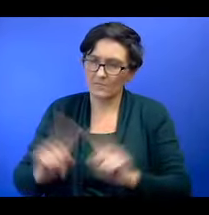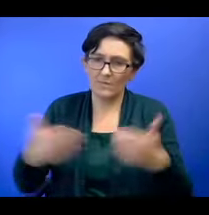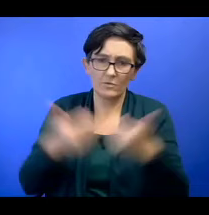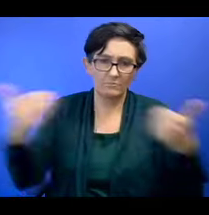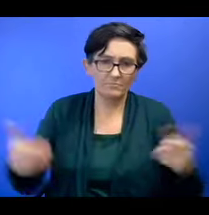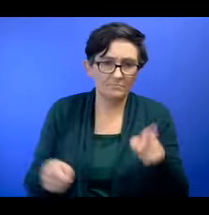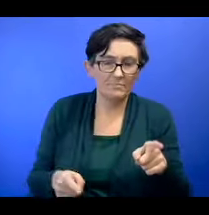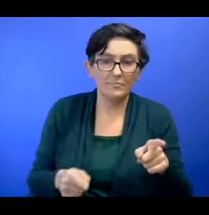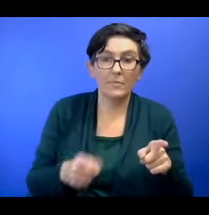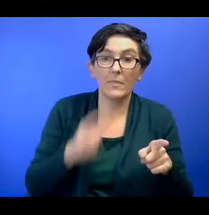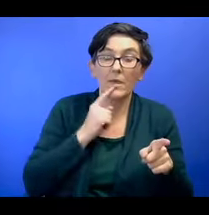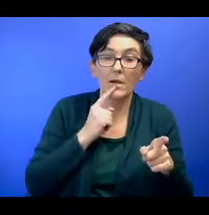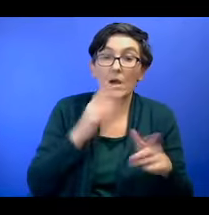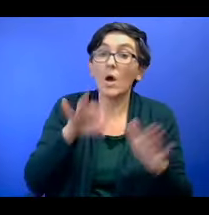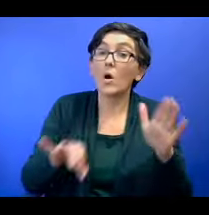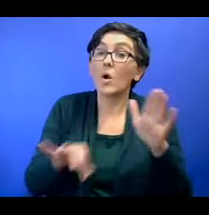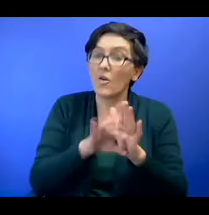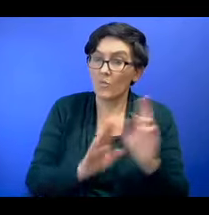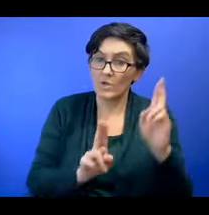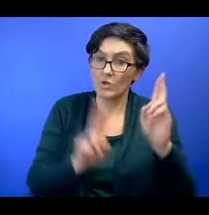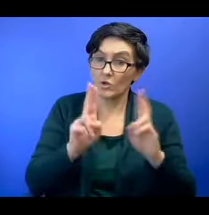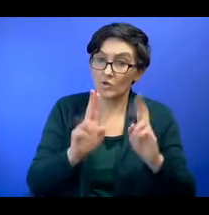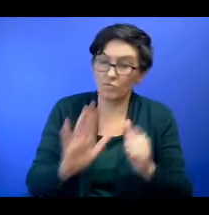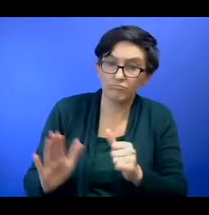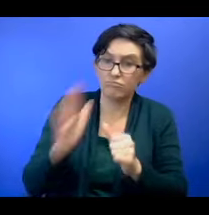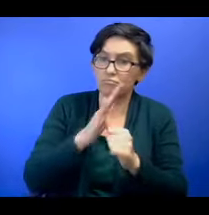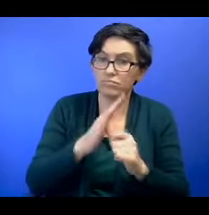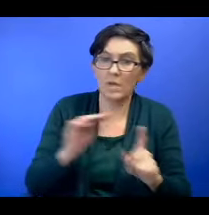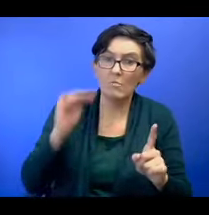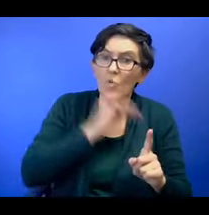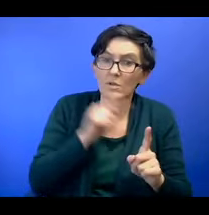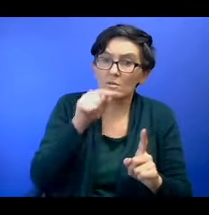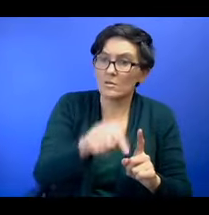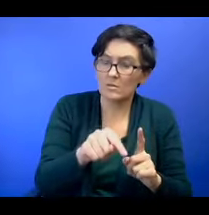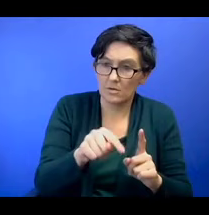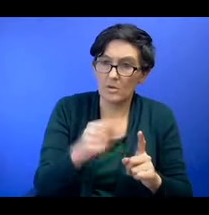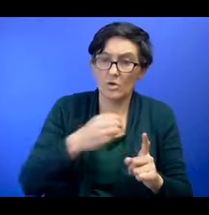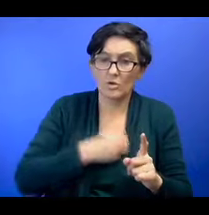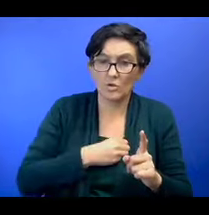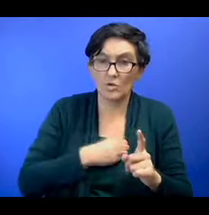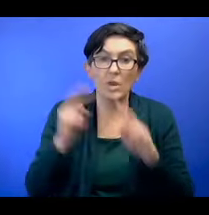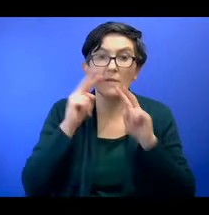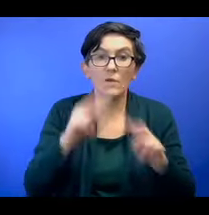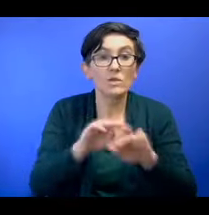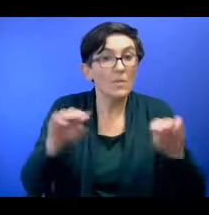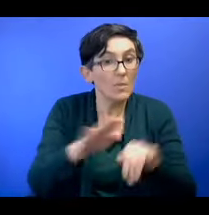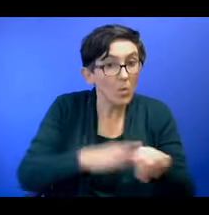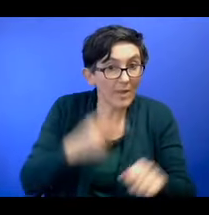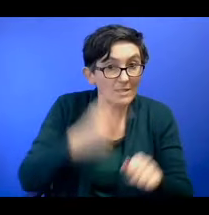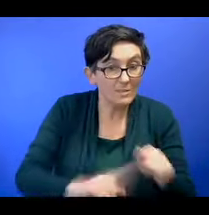States parties should give particular importance to the views of persons with disabilities,